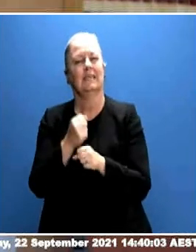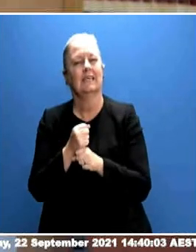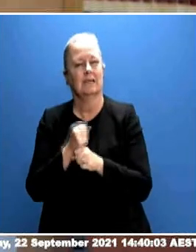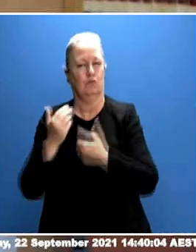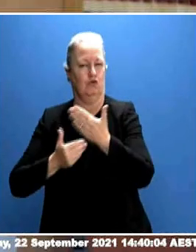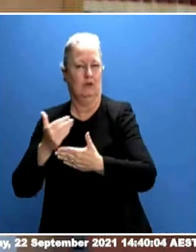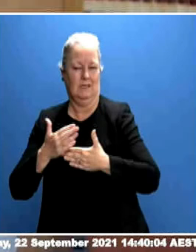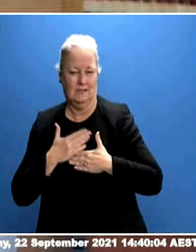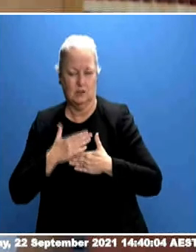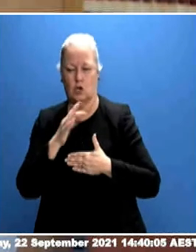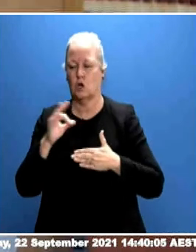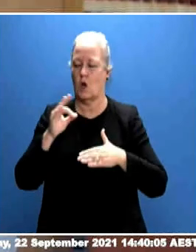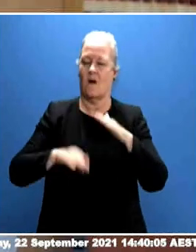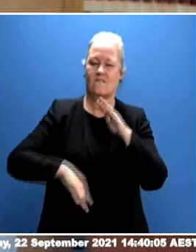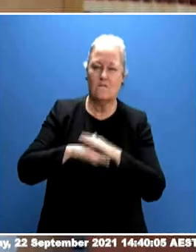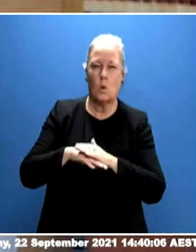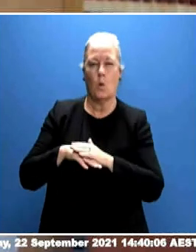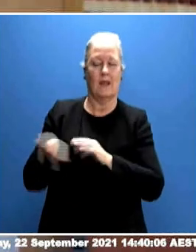always able to complete all of those assessments.